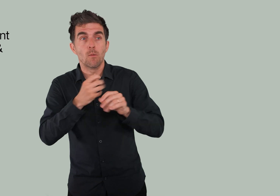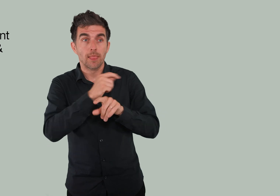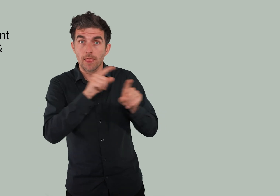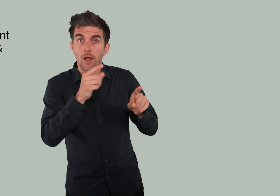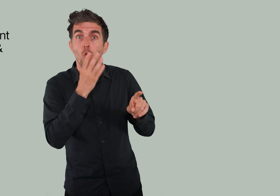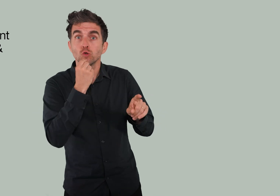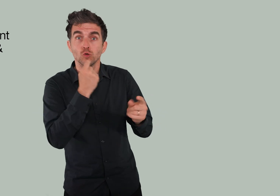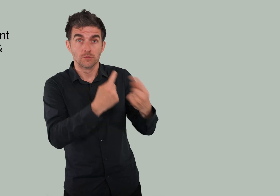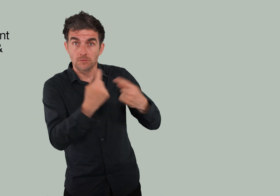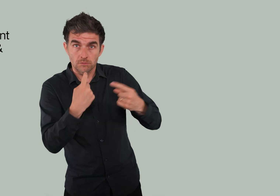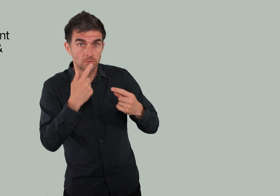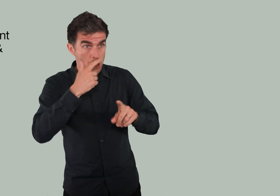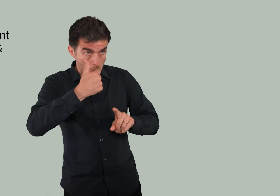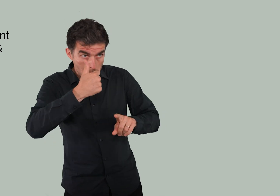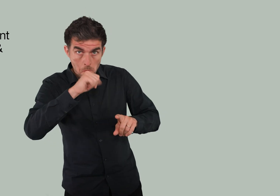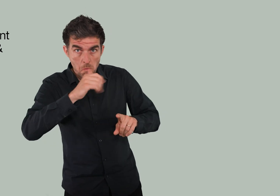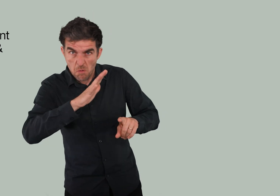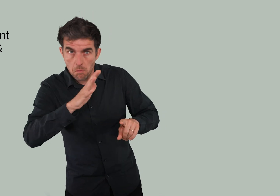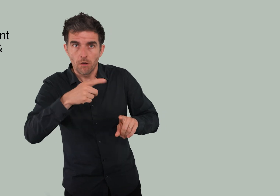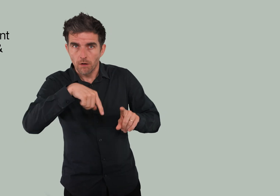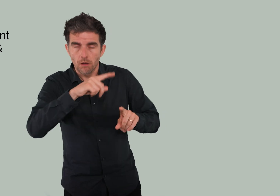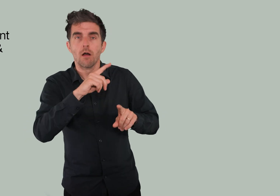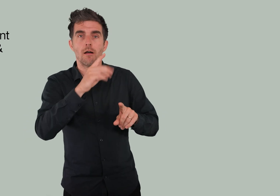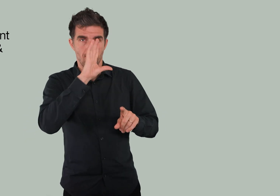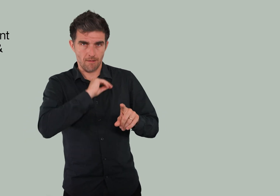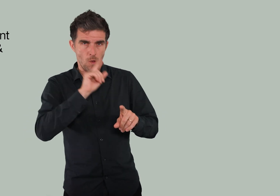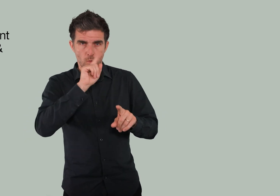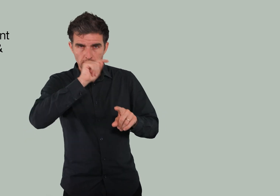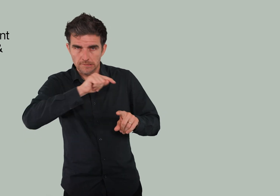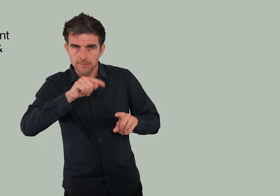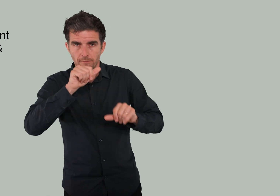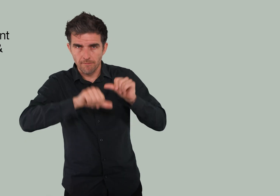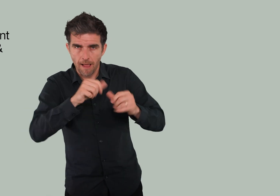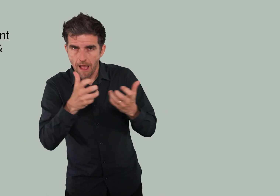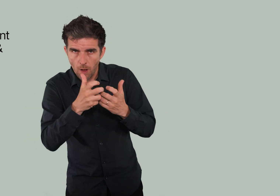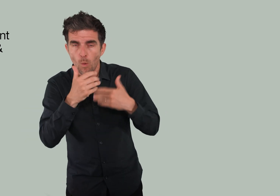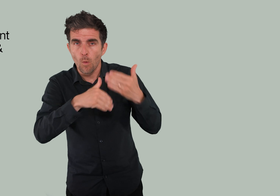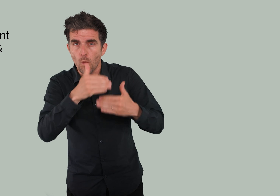alongside user research to inform specific parts of the process and journey,